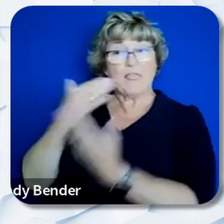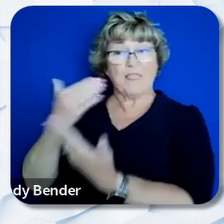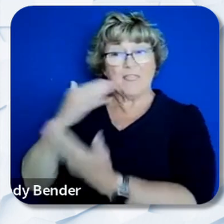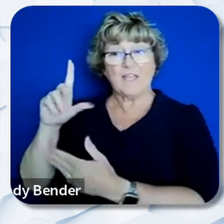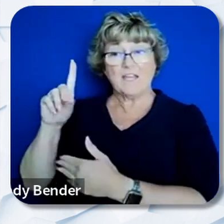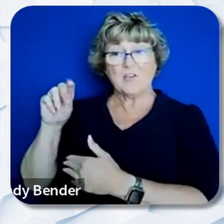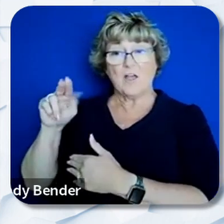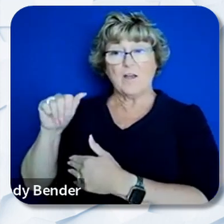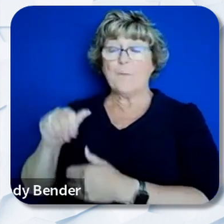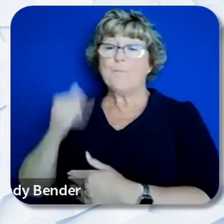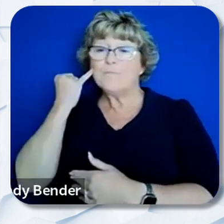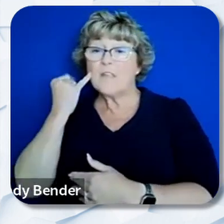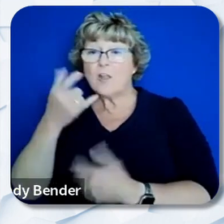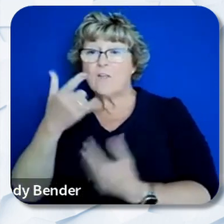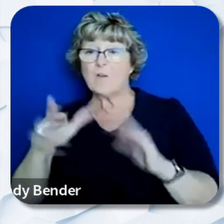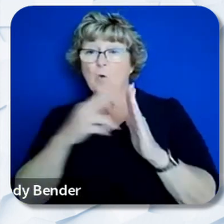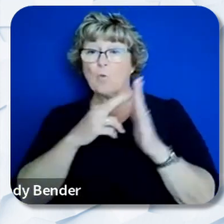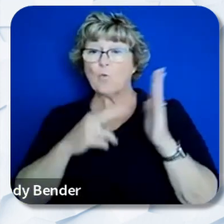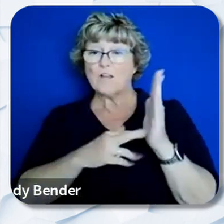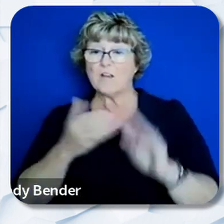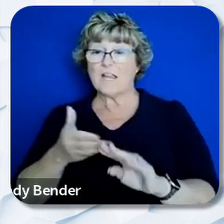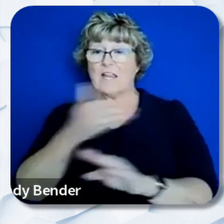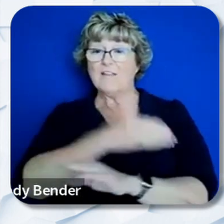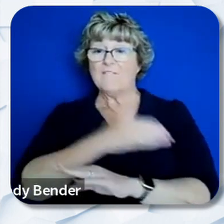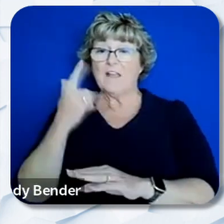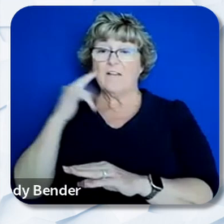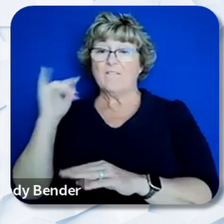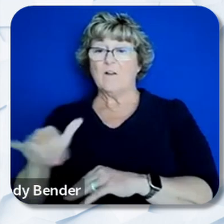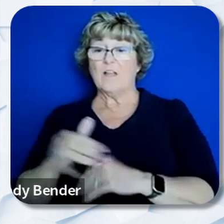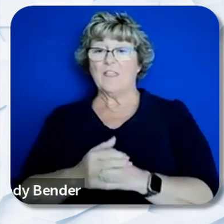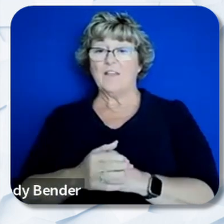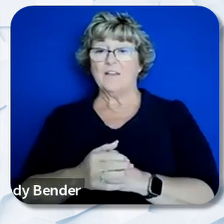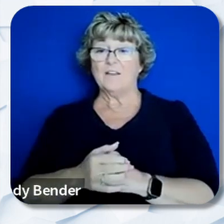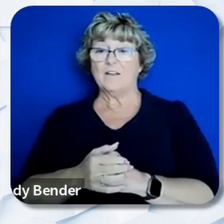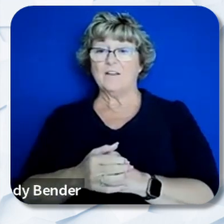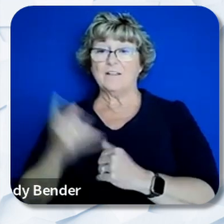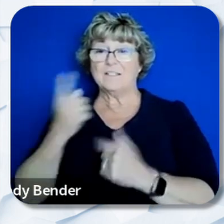that. So if you registered in advance for this, somebody's laughing, I think that's